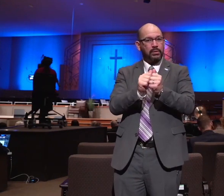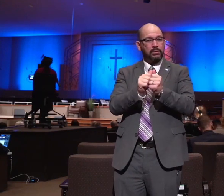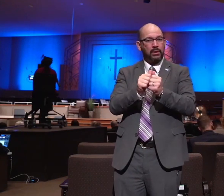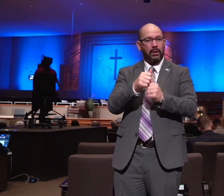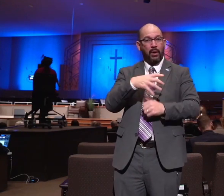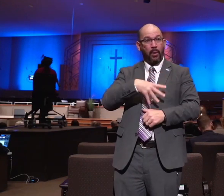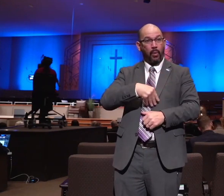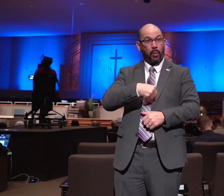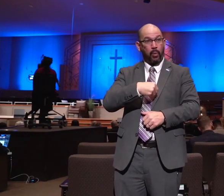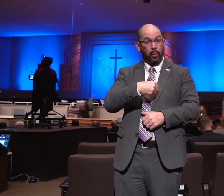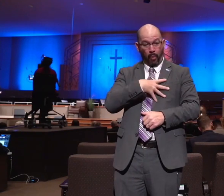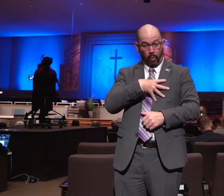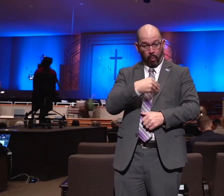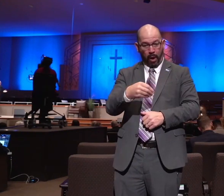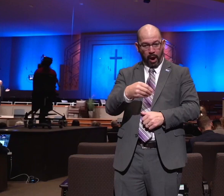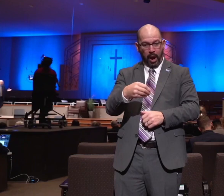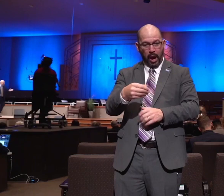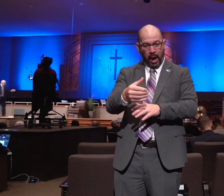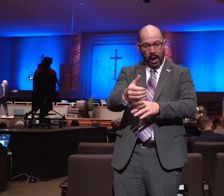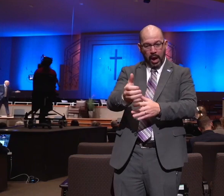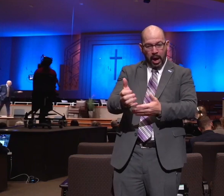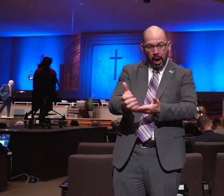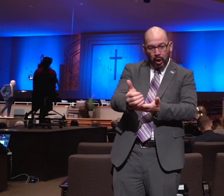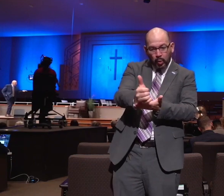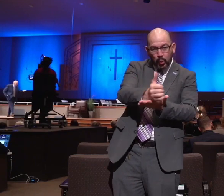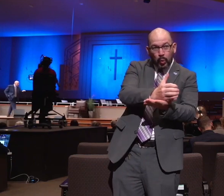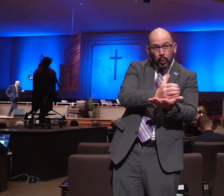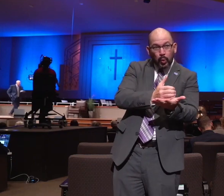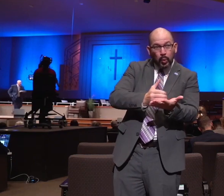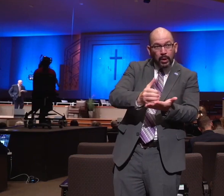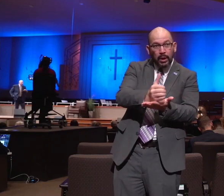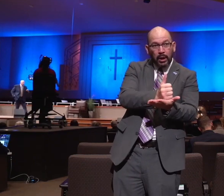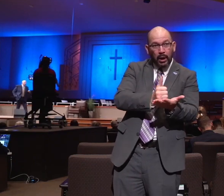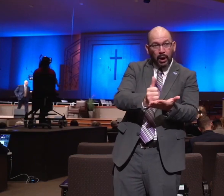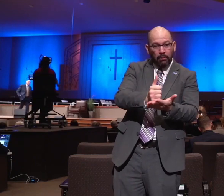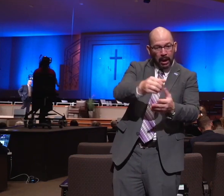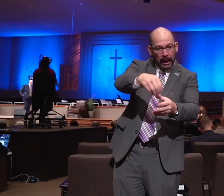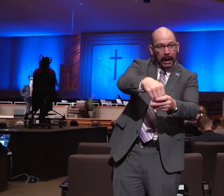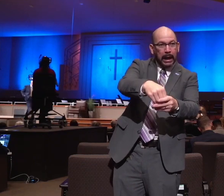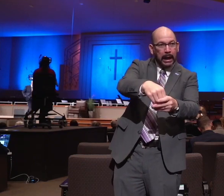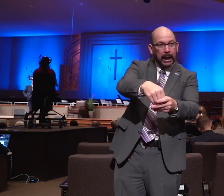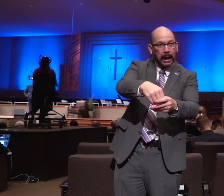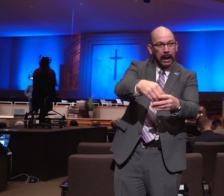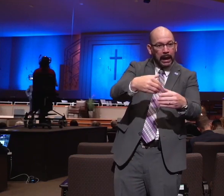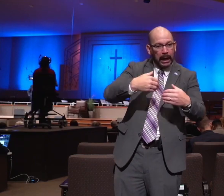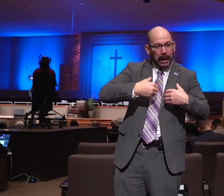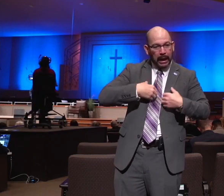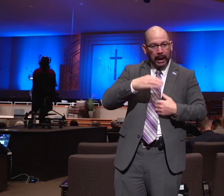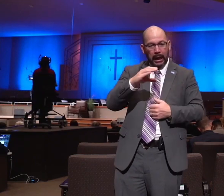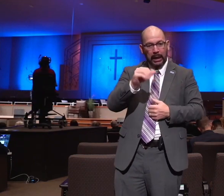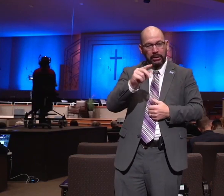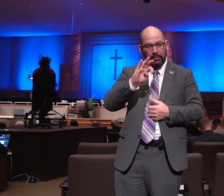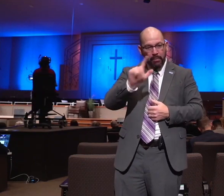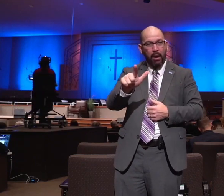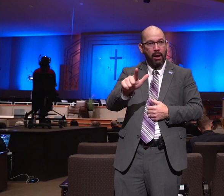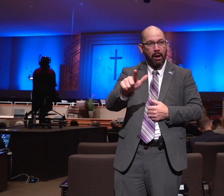white cream and it has a thick layer of